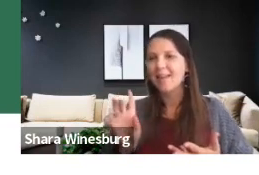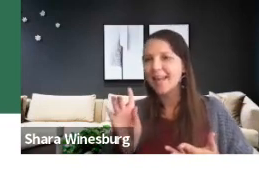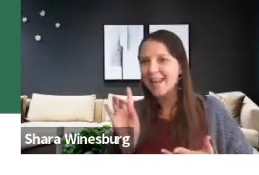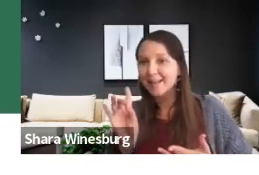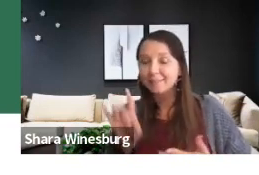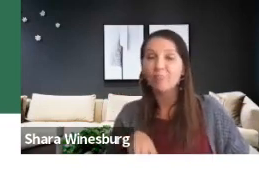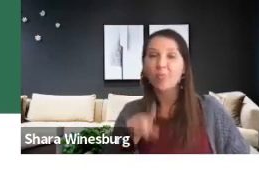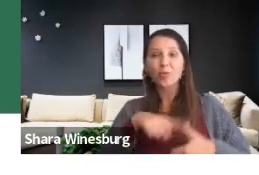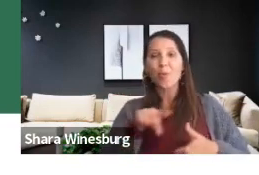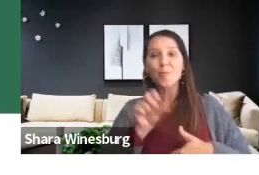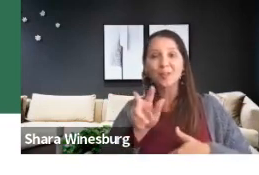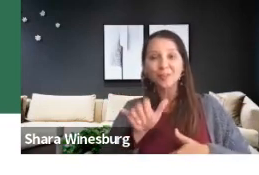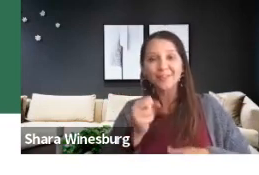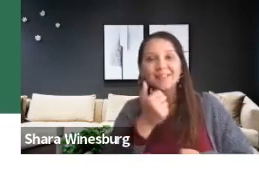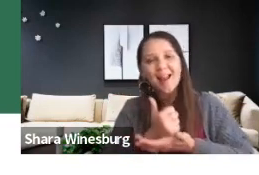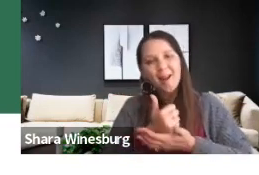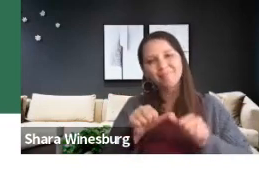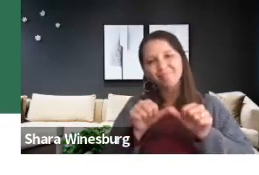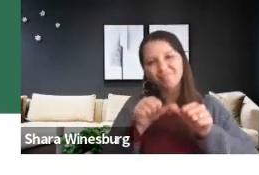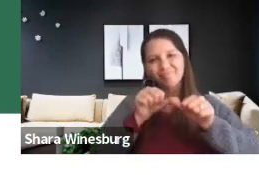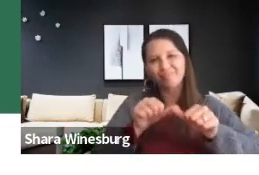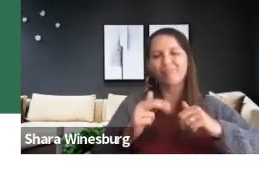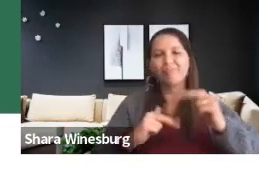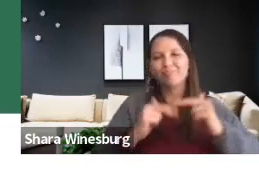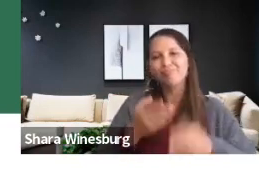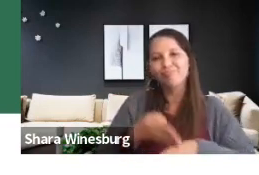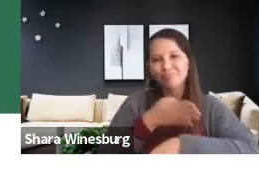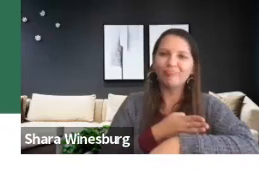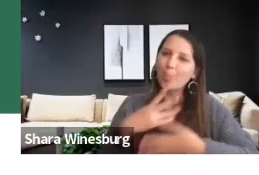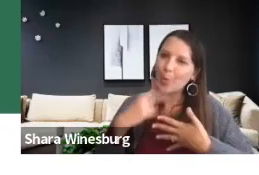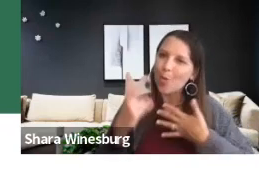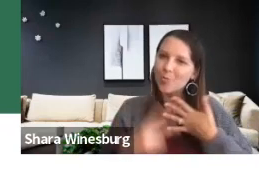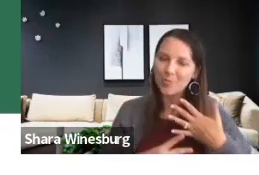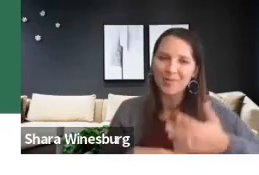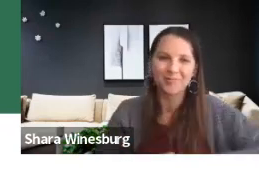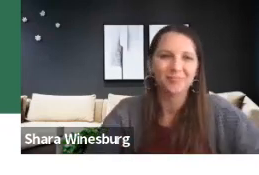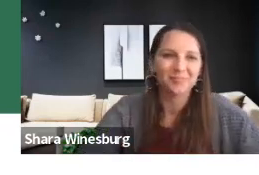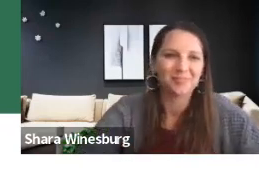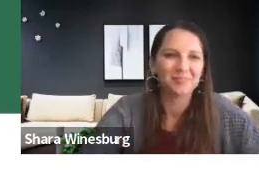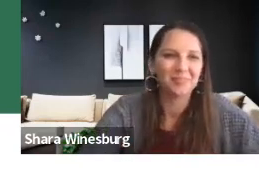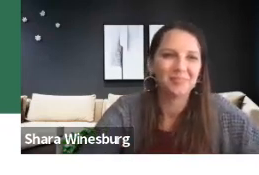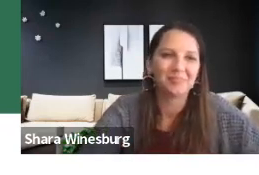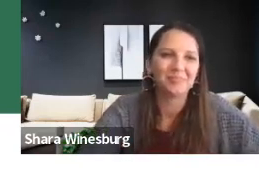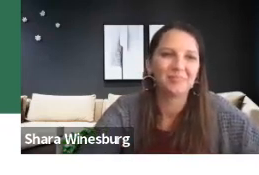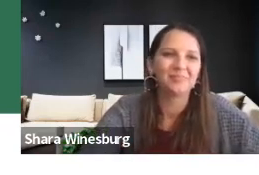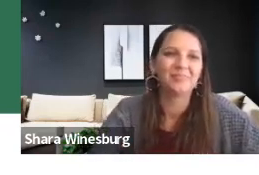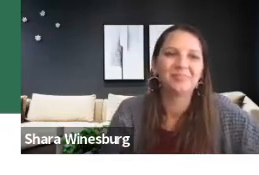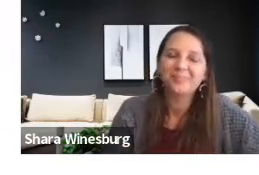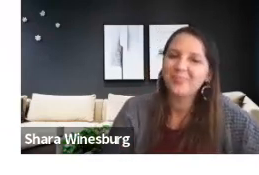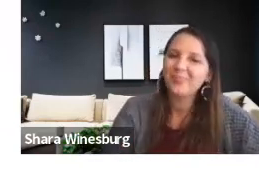out during weeks 2, 4, 6, and 8. Your feedback helps us to continue to grow our program and